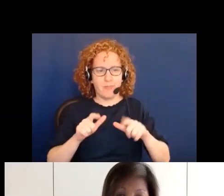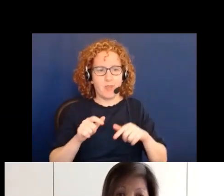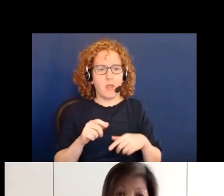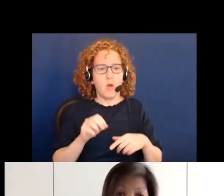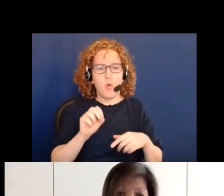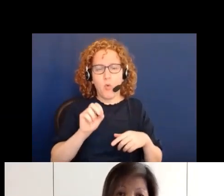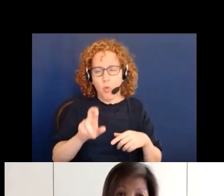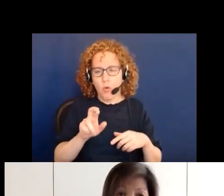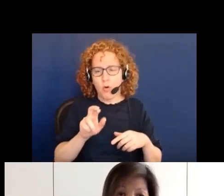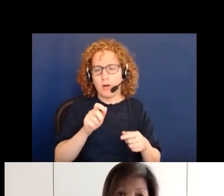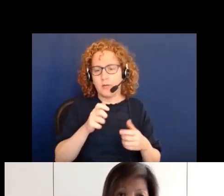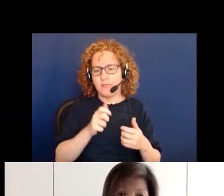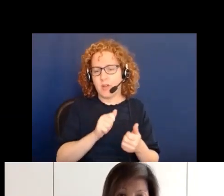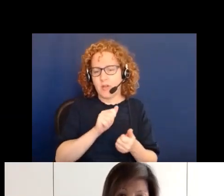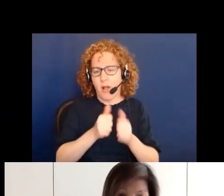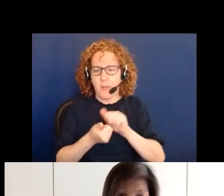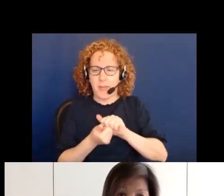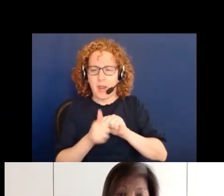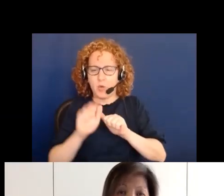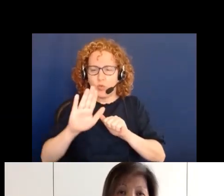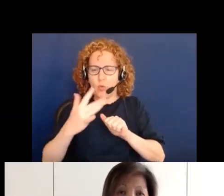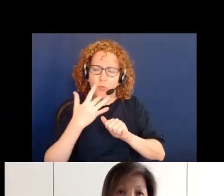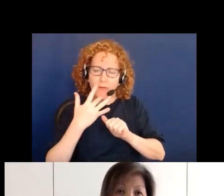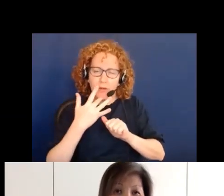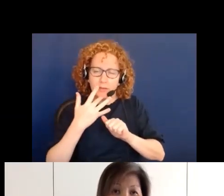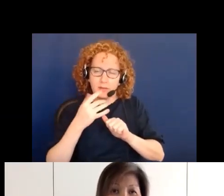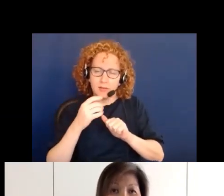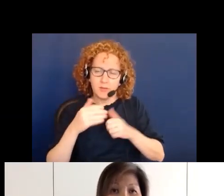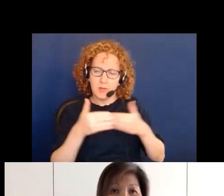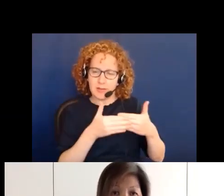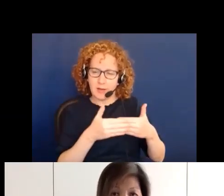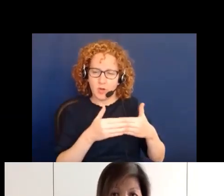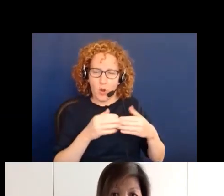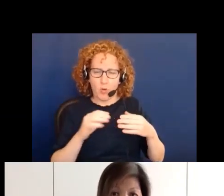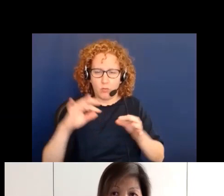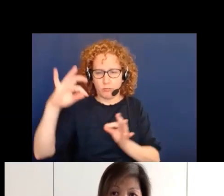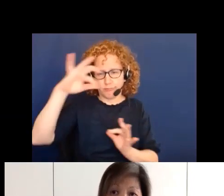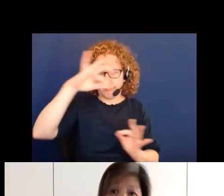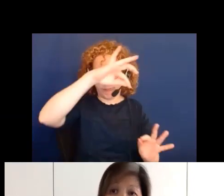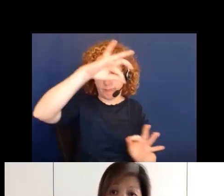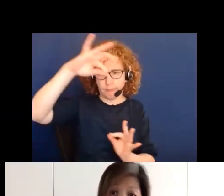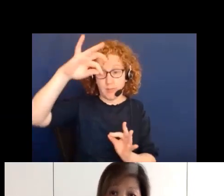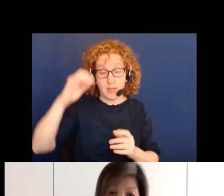when we're showing the slideshow and if you need the interpreters we have two with us today